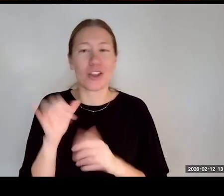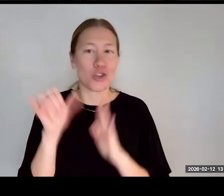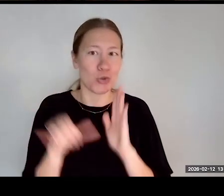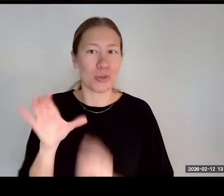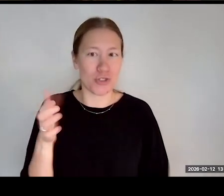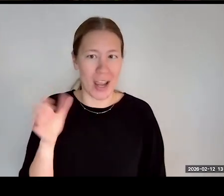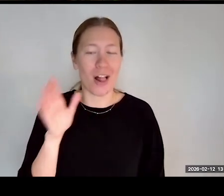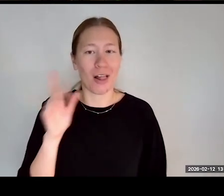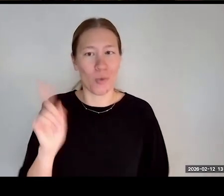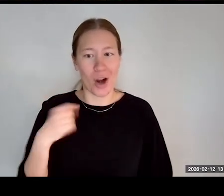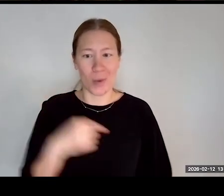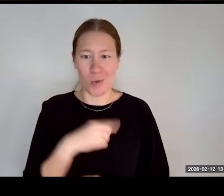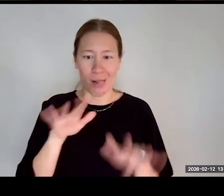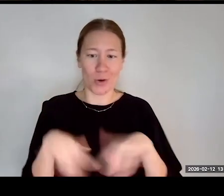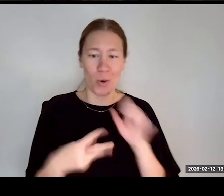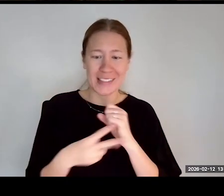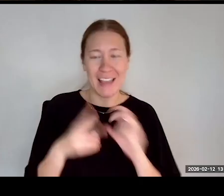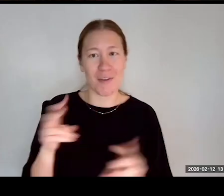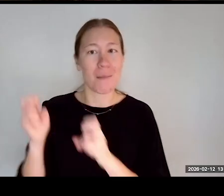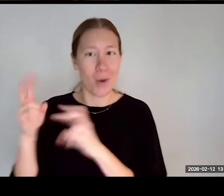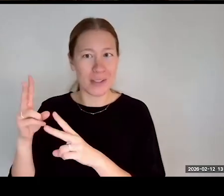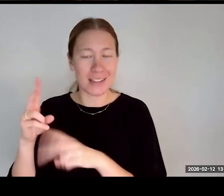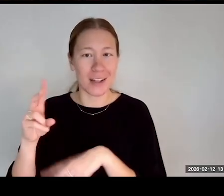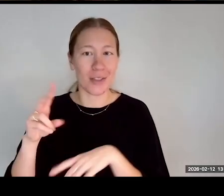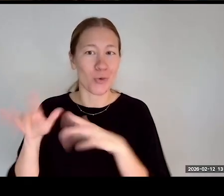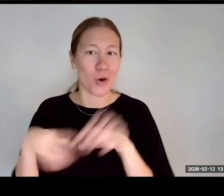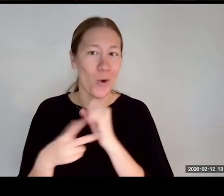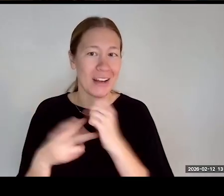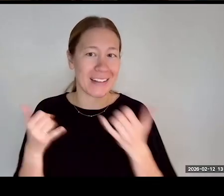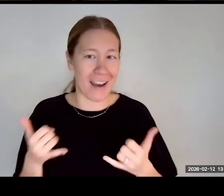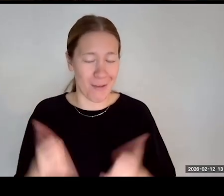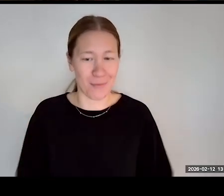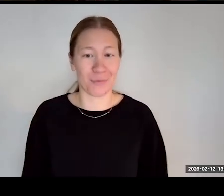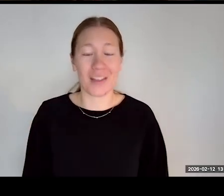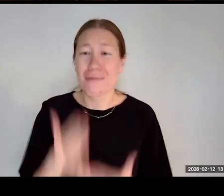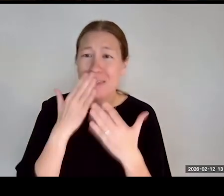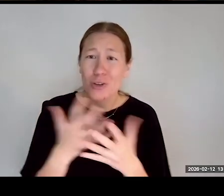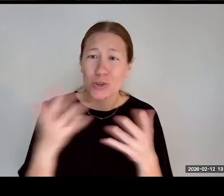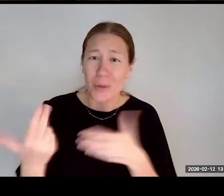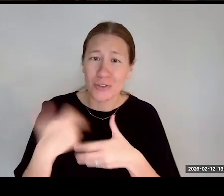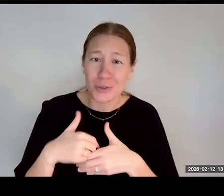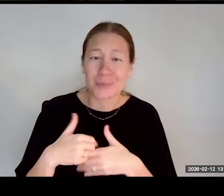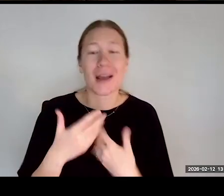Thank you so, so much for being here today. I hope that you found this helpful and please fill out the survey so that I understand what to improve next time.